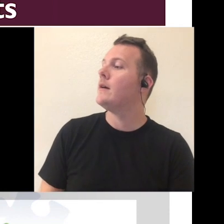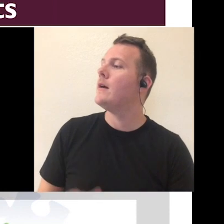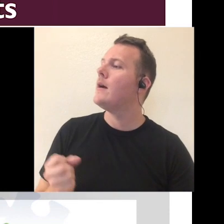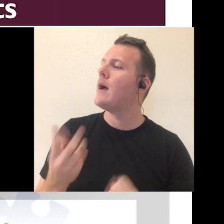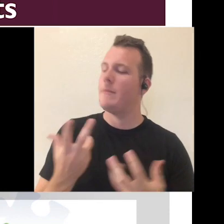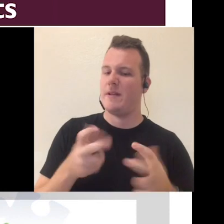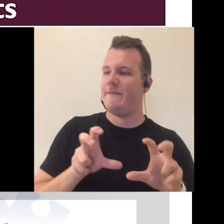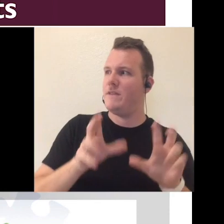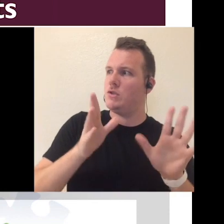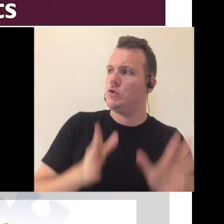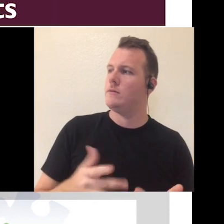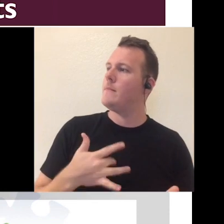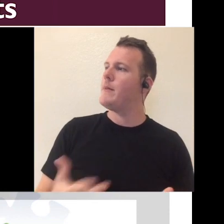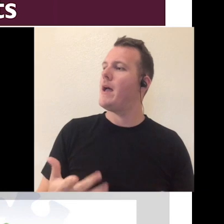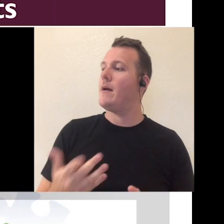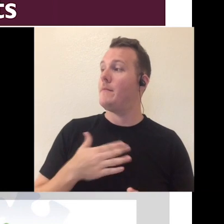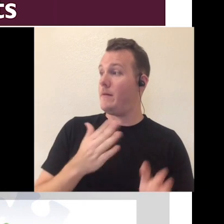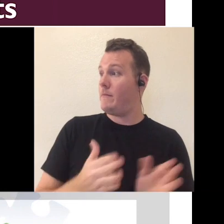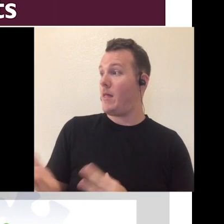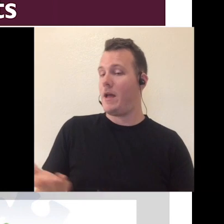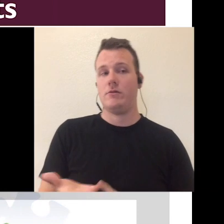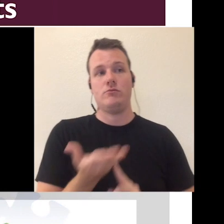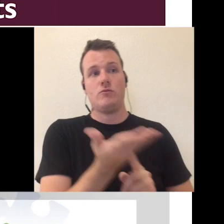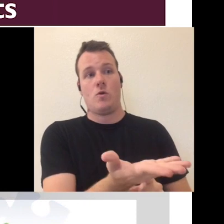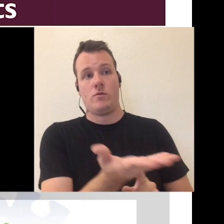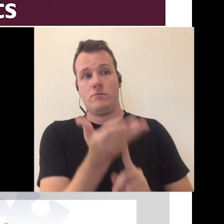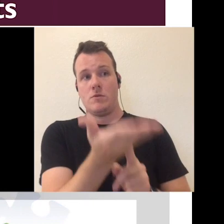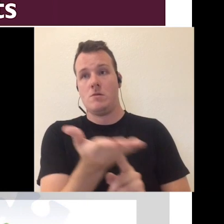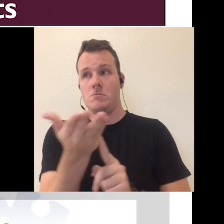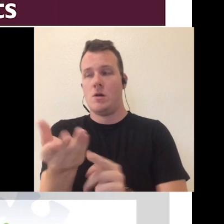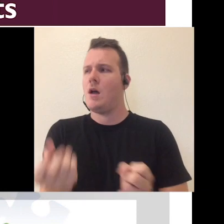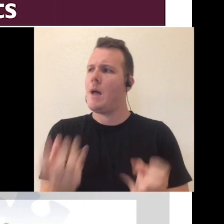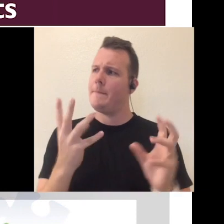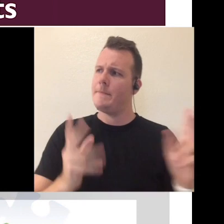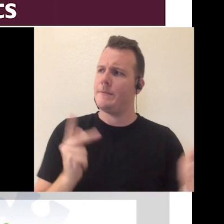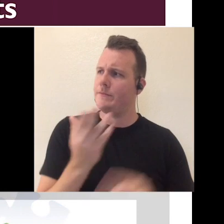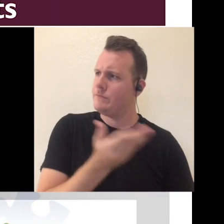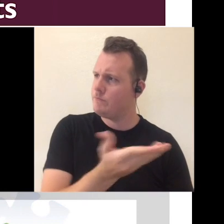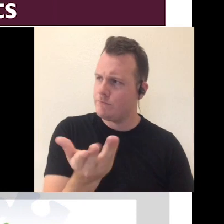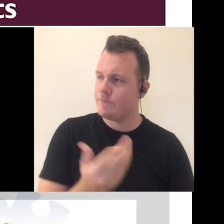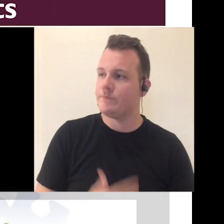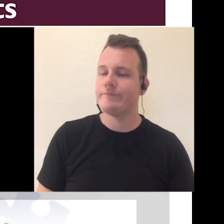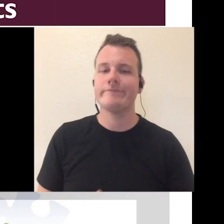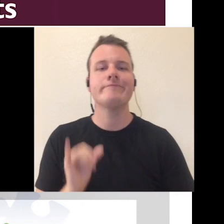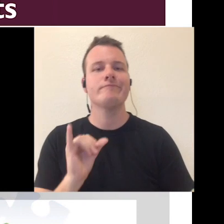many investors does one typically propose their business plan to?" You